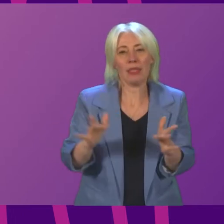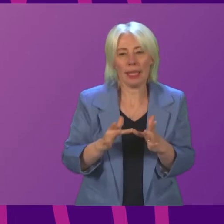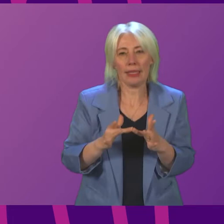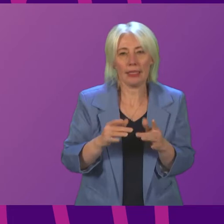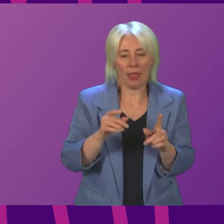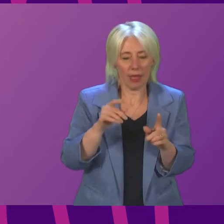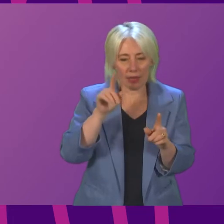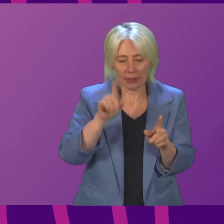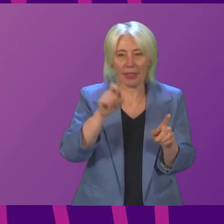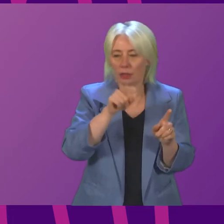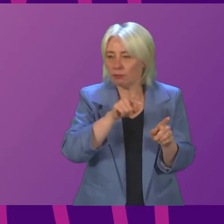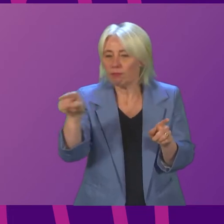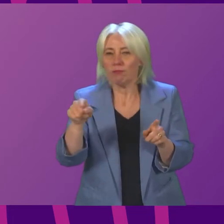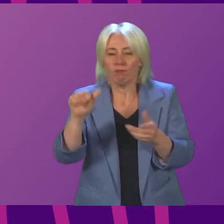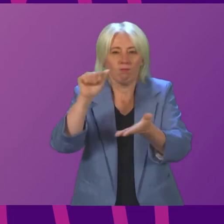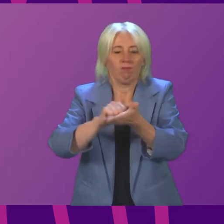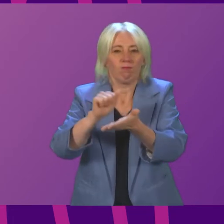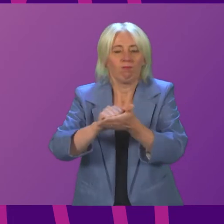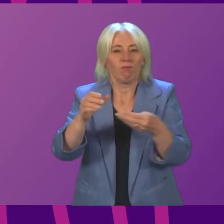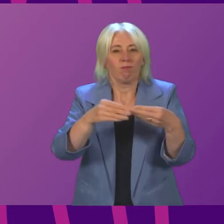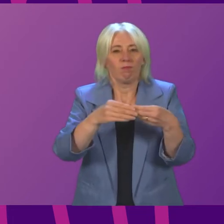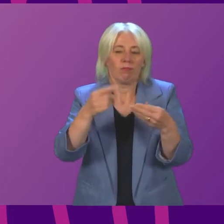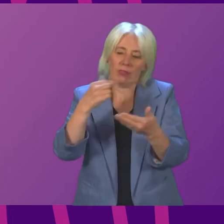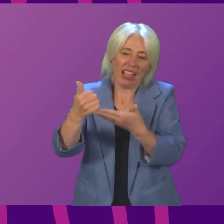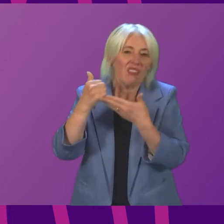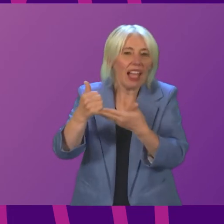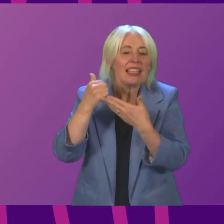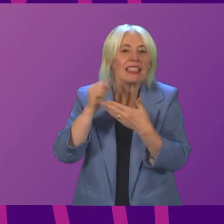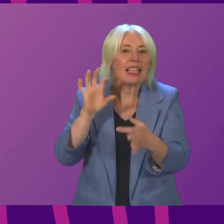appropriate advice or link that they need to follow if they have been vaccinated